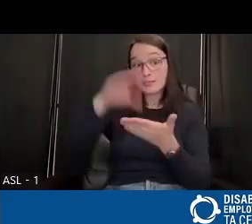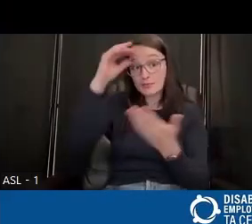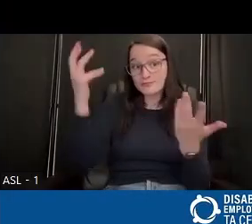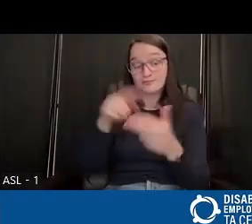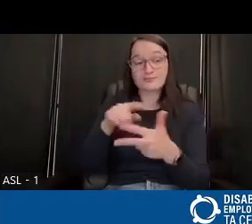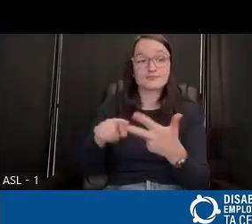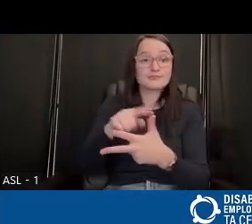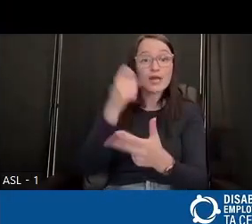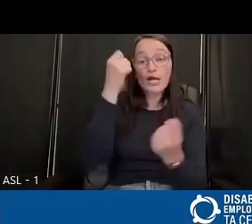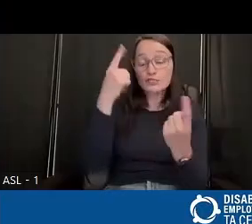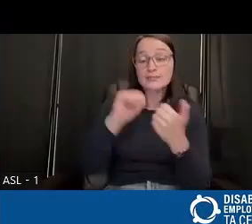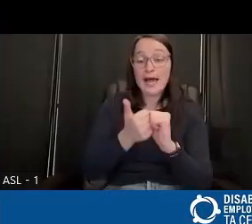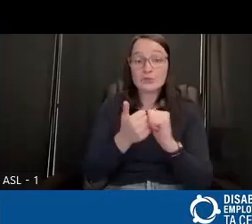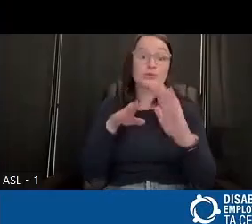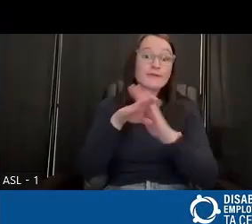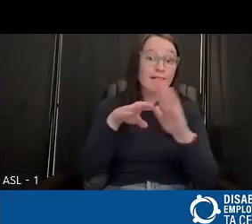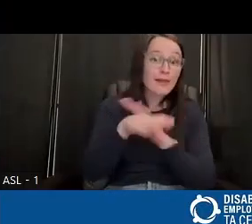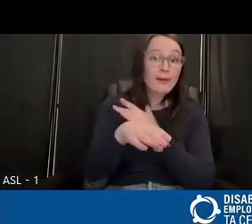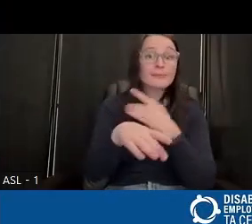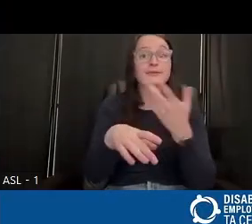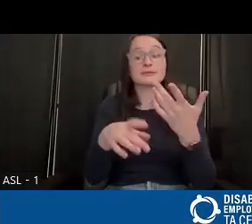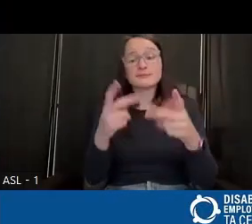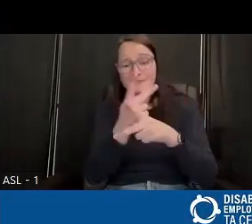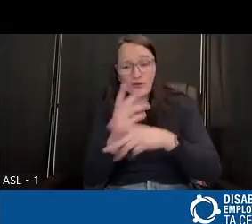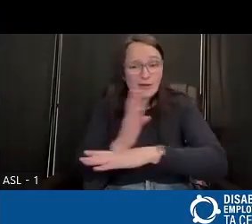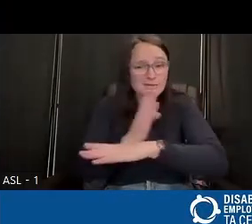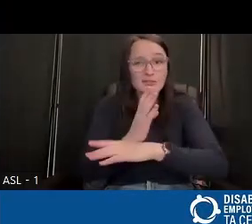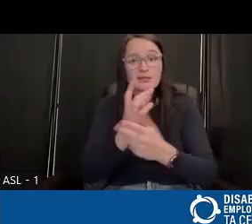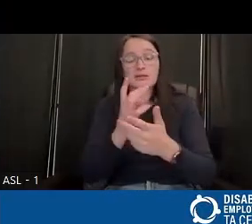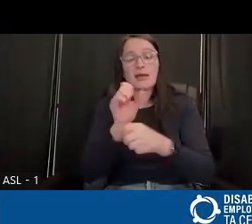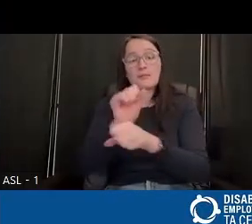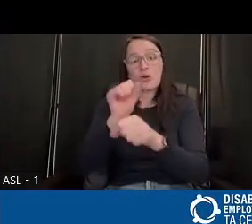how to build and scale supported employment partnerships for employers using this as an